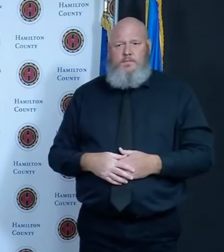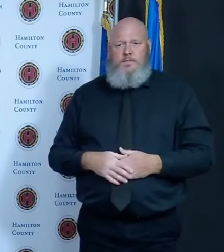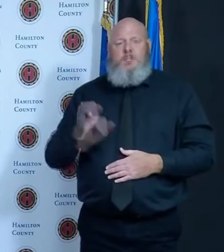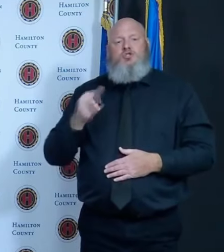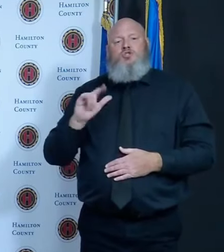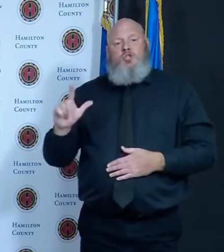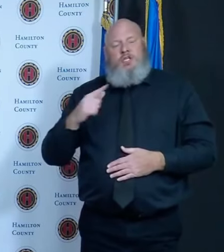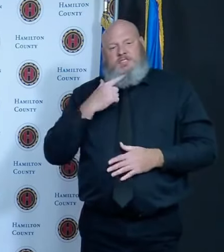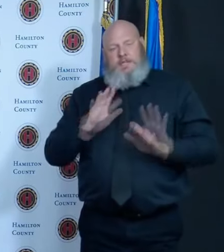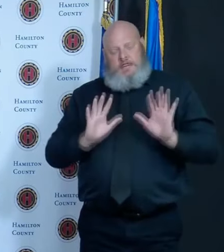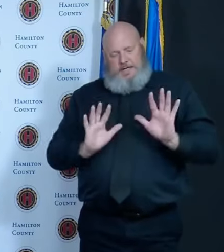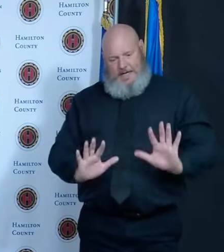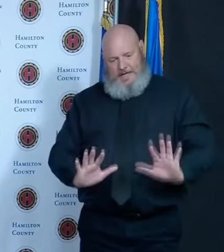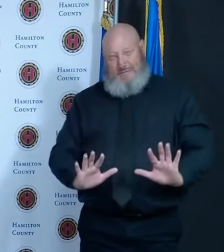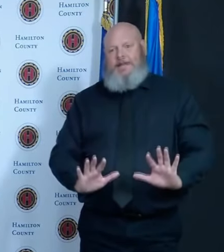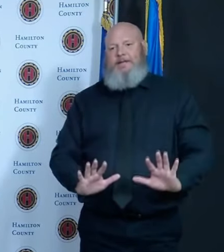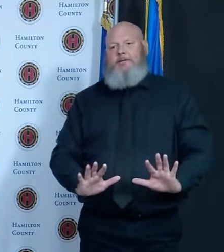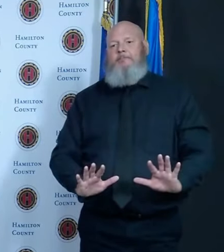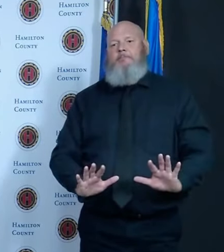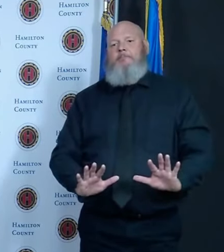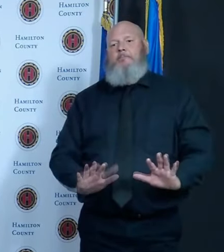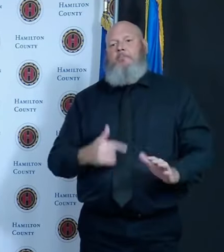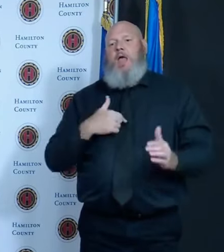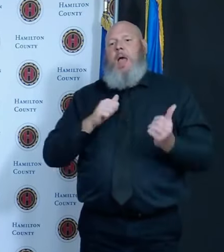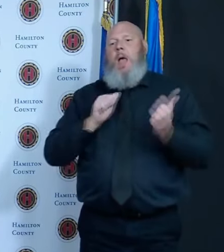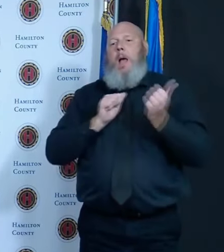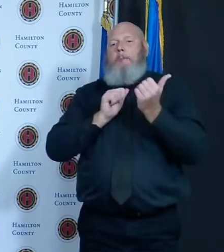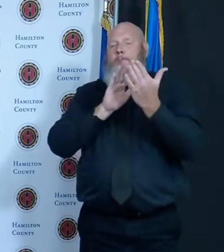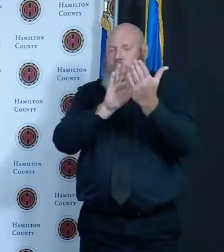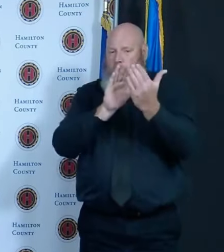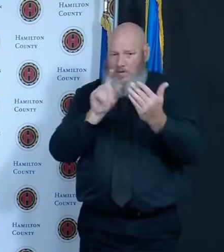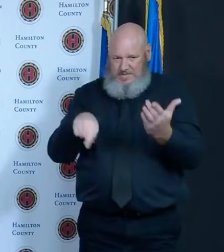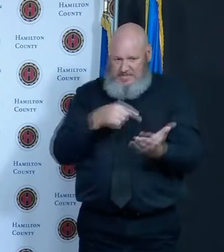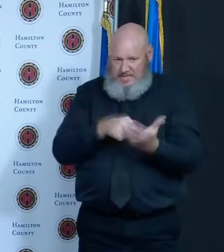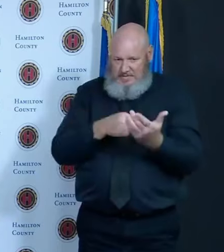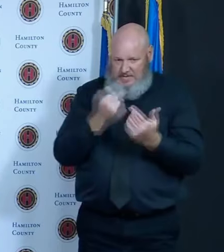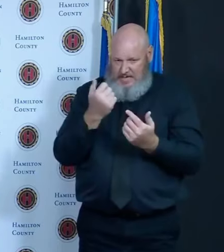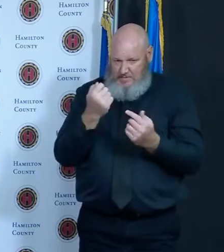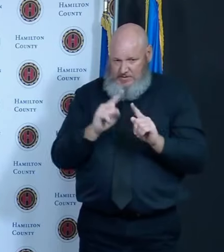bit differently because like you I've seen many of the critics some of them